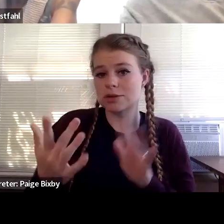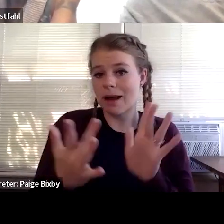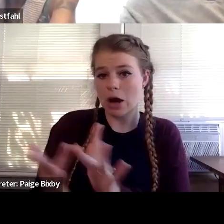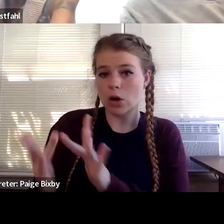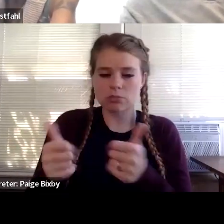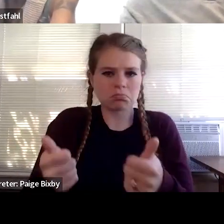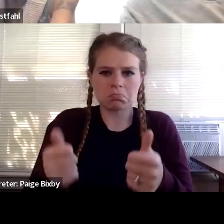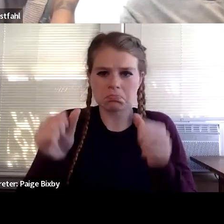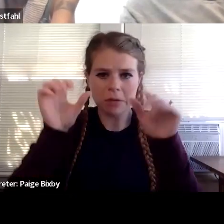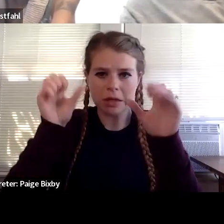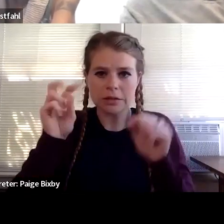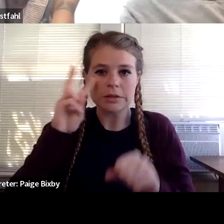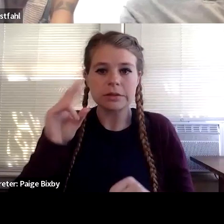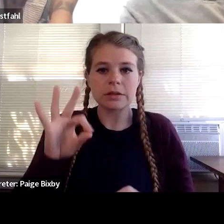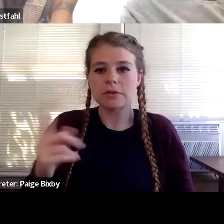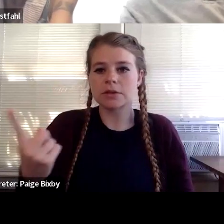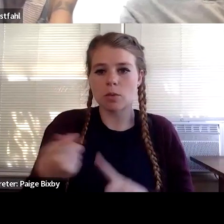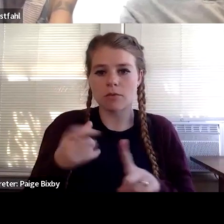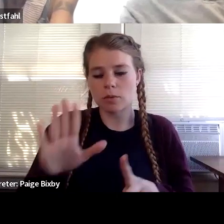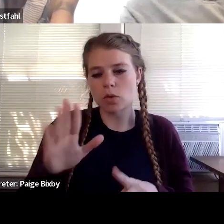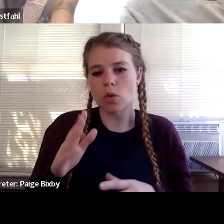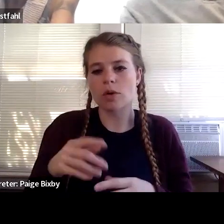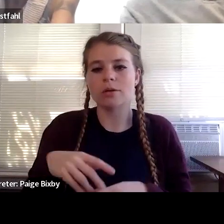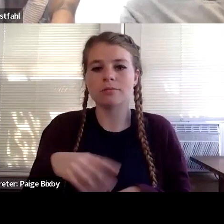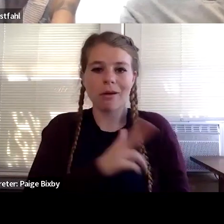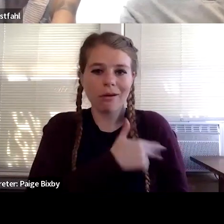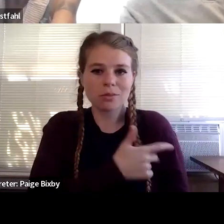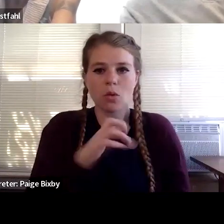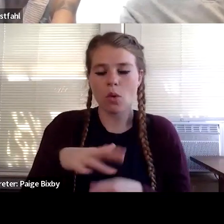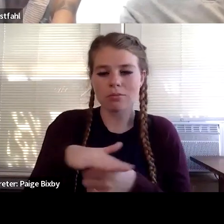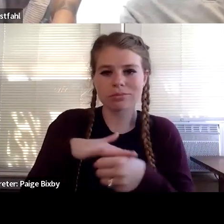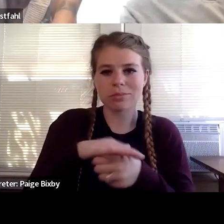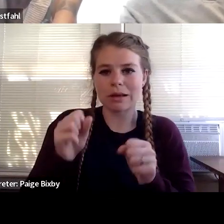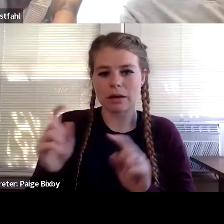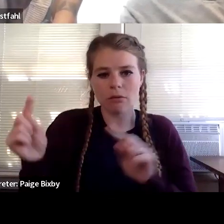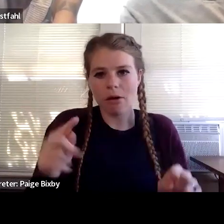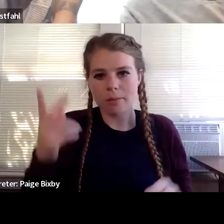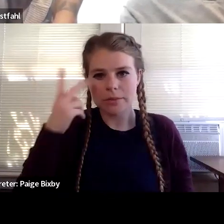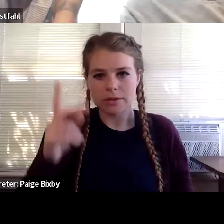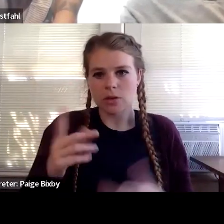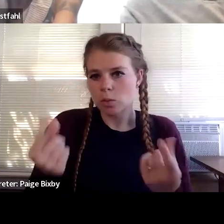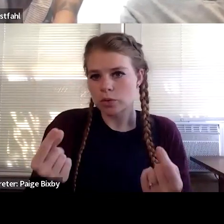Maybe see if someone from your healthcare institutions can actually come out and see what you're doing. 'Cause I think finding these helpers